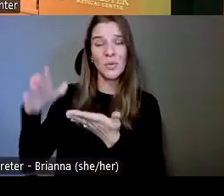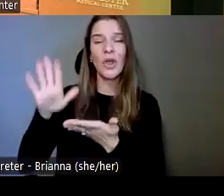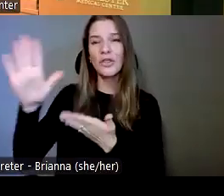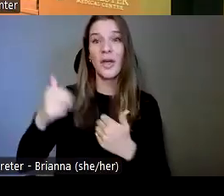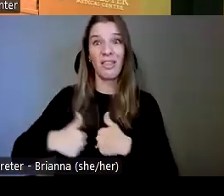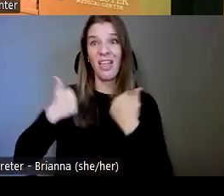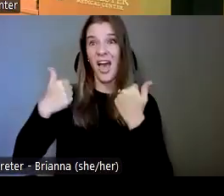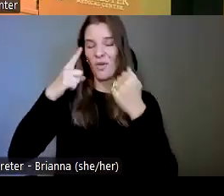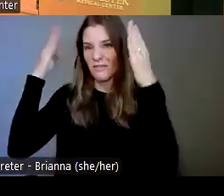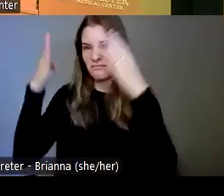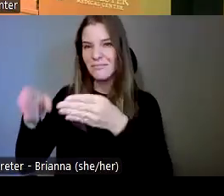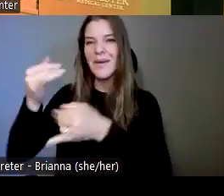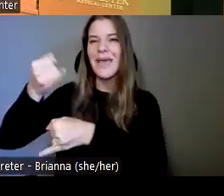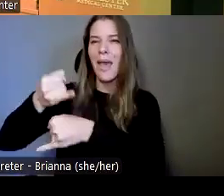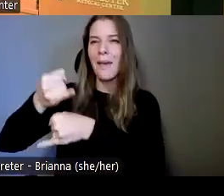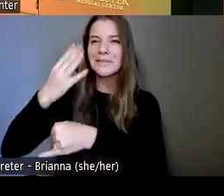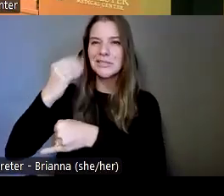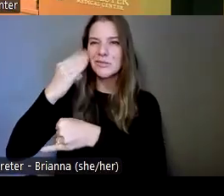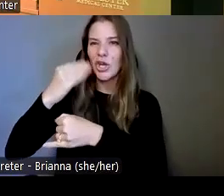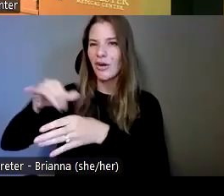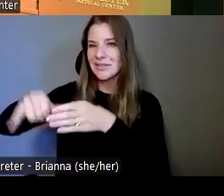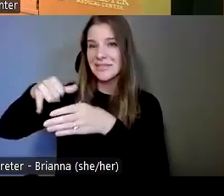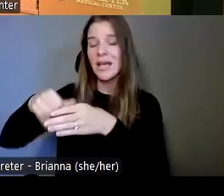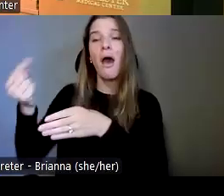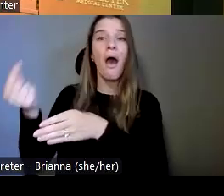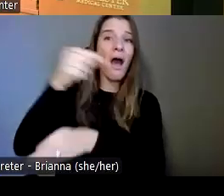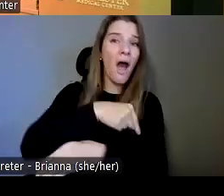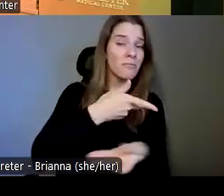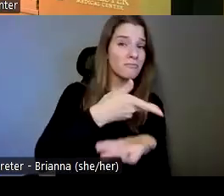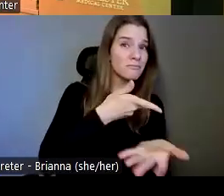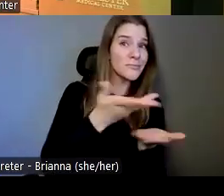their campus experience. they were coming down and doing the service but didn't really I was like